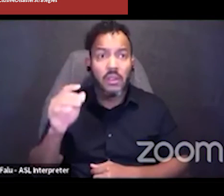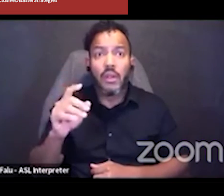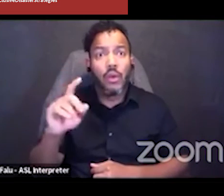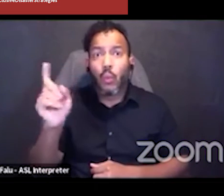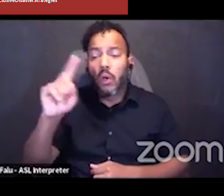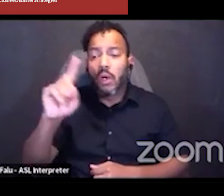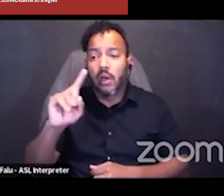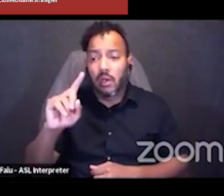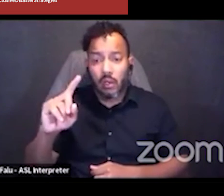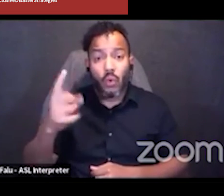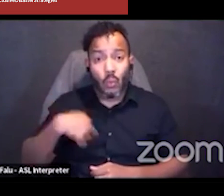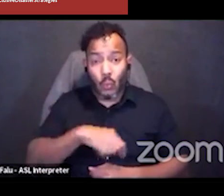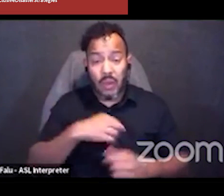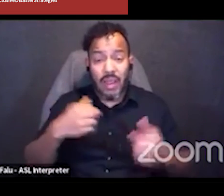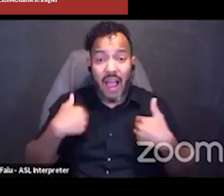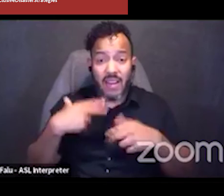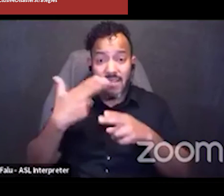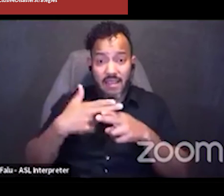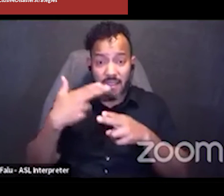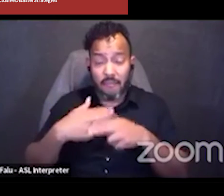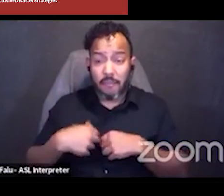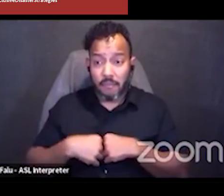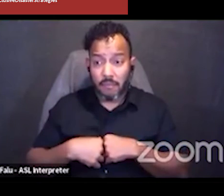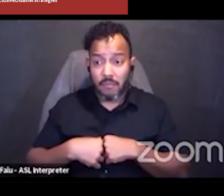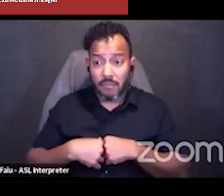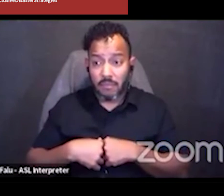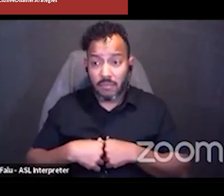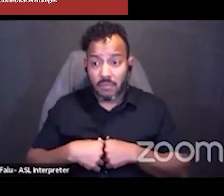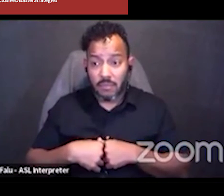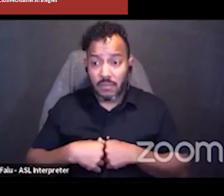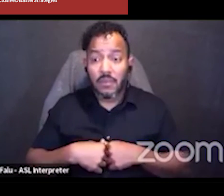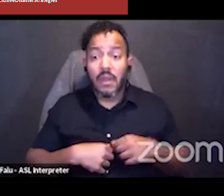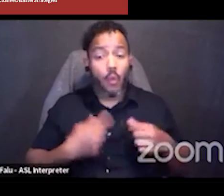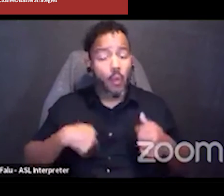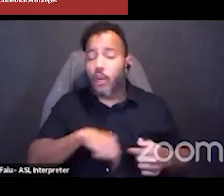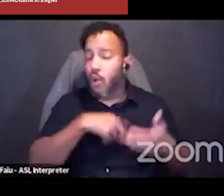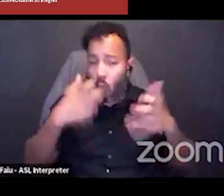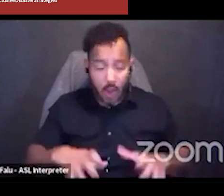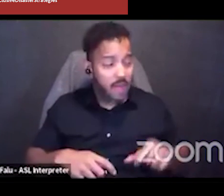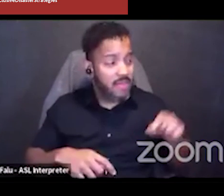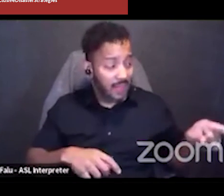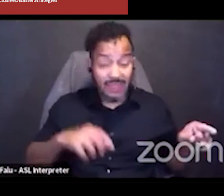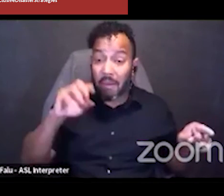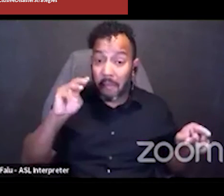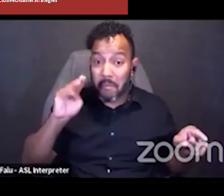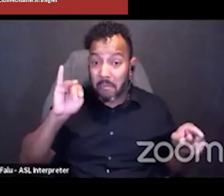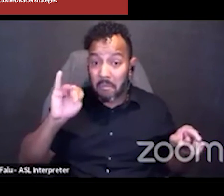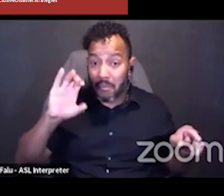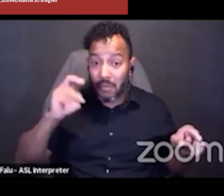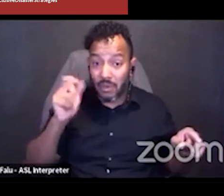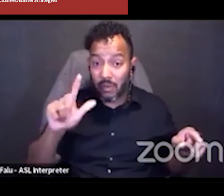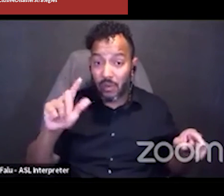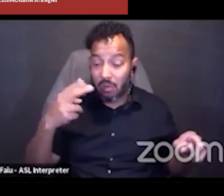We have a name. Michael Hicson let's not repeat it.